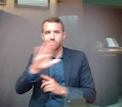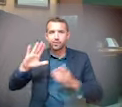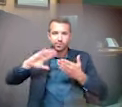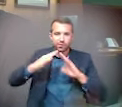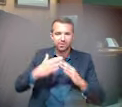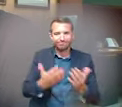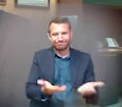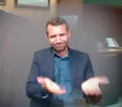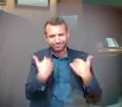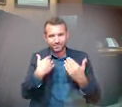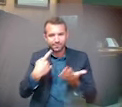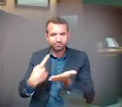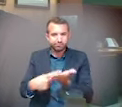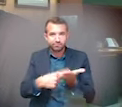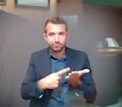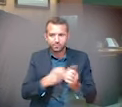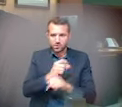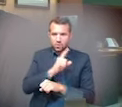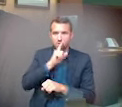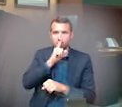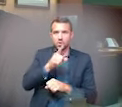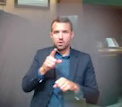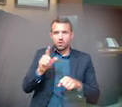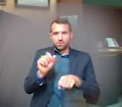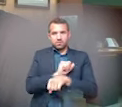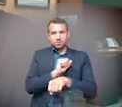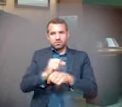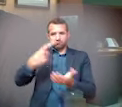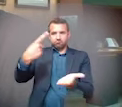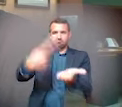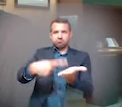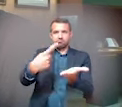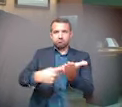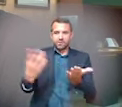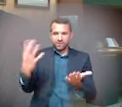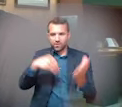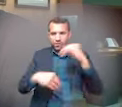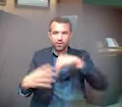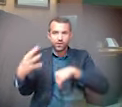to really make sure that those conversations are happening and inclusive.